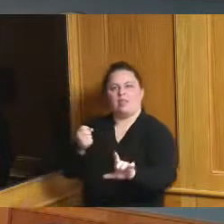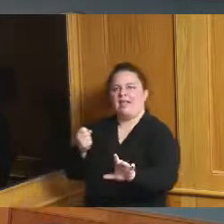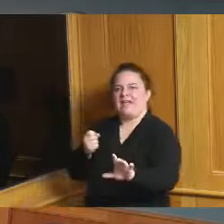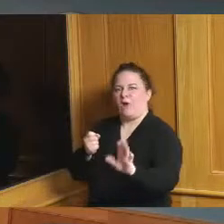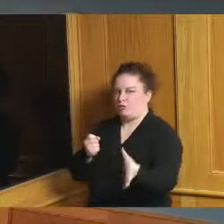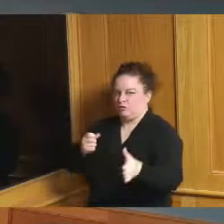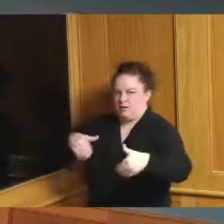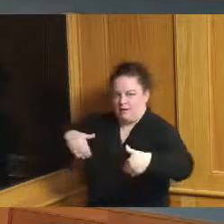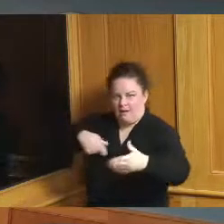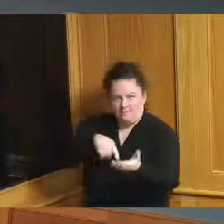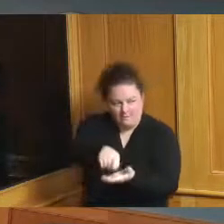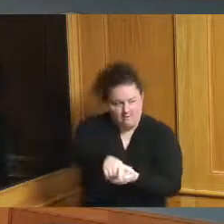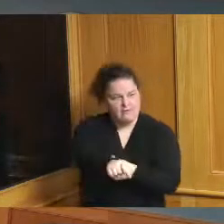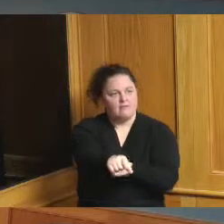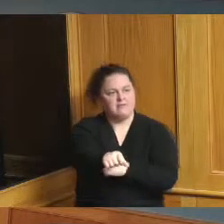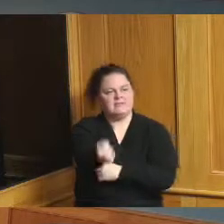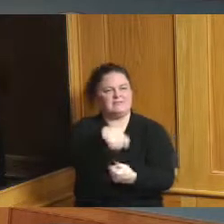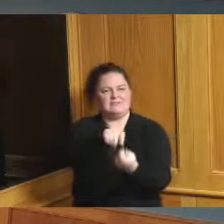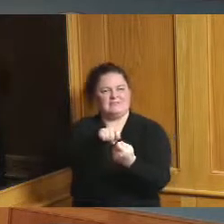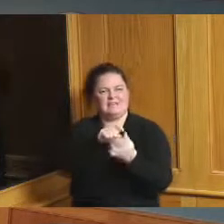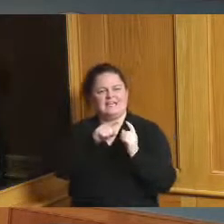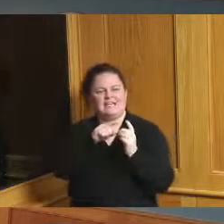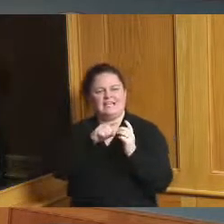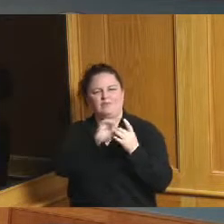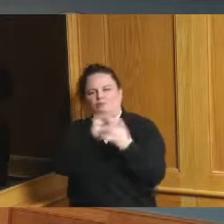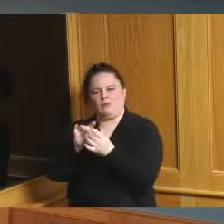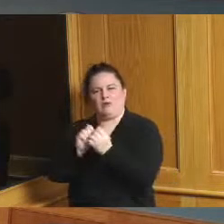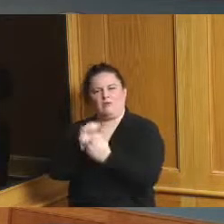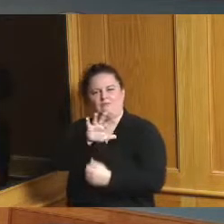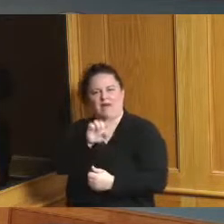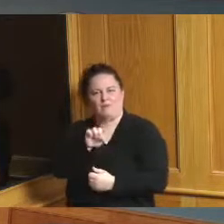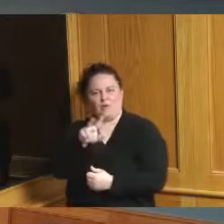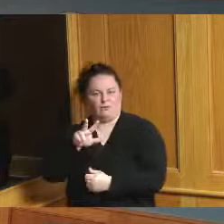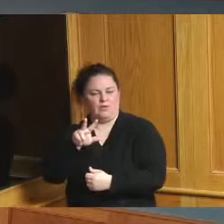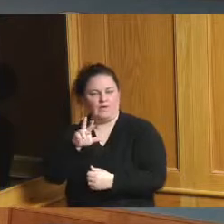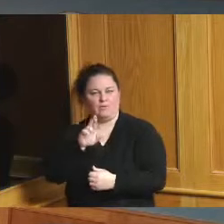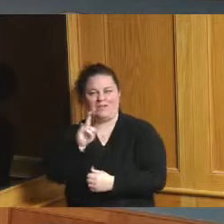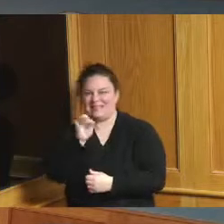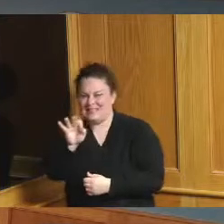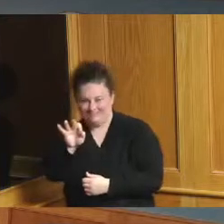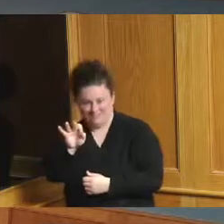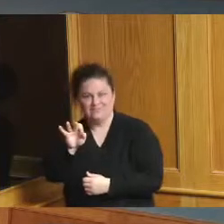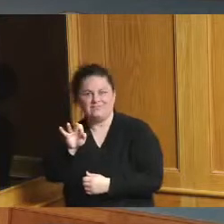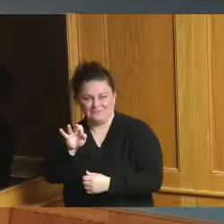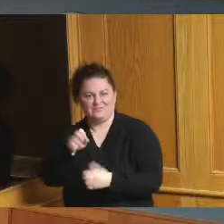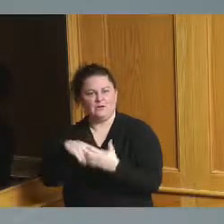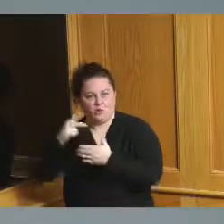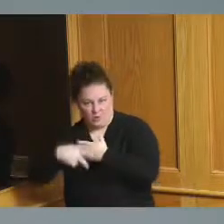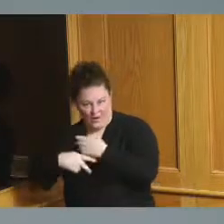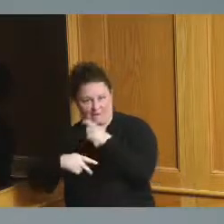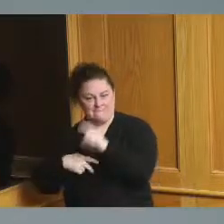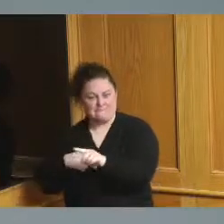specifically related to the 513 relief effort 513 relief program 513 relief efforts that included